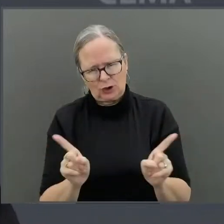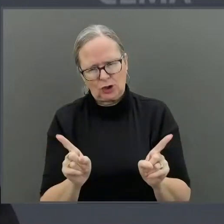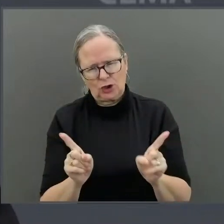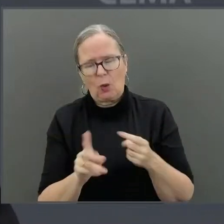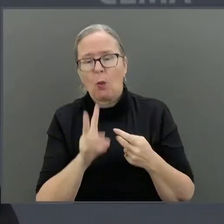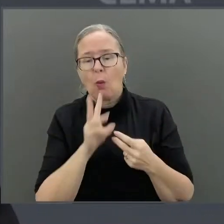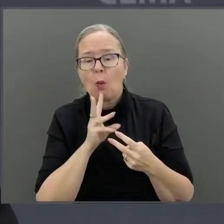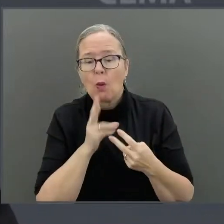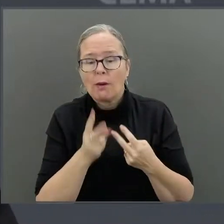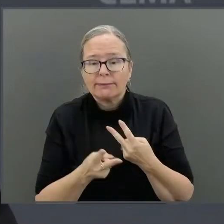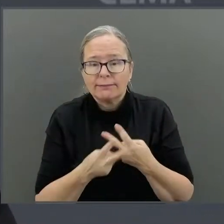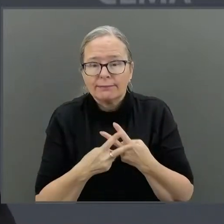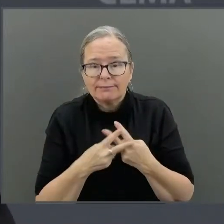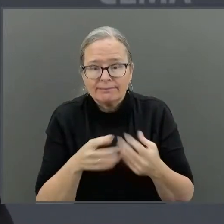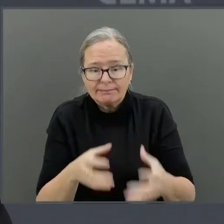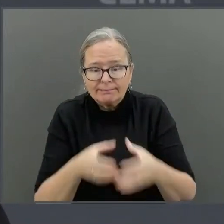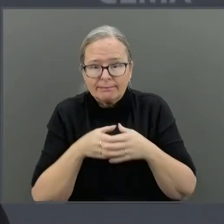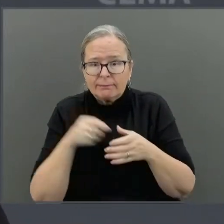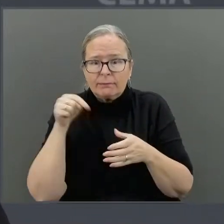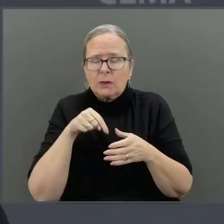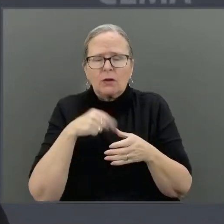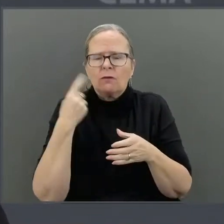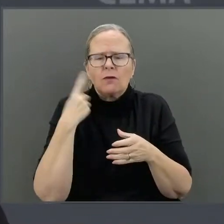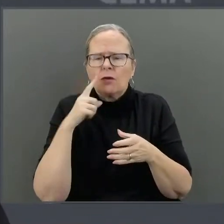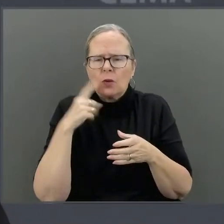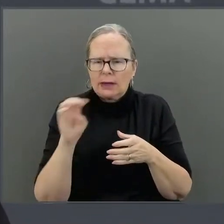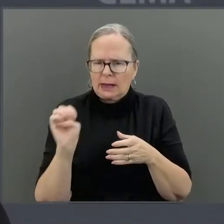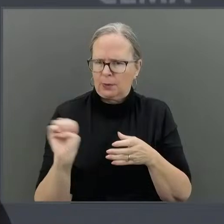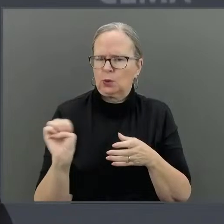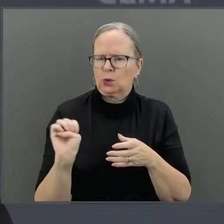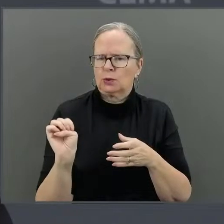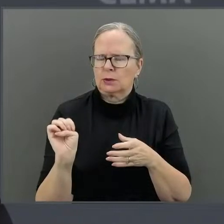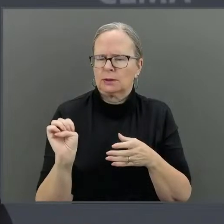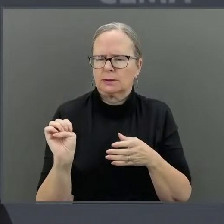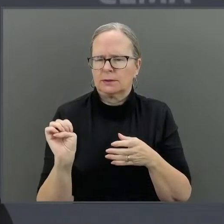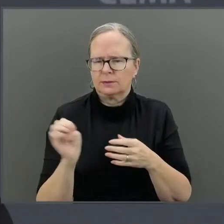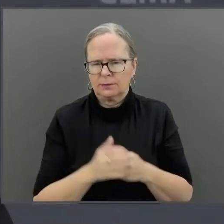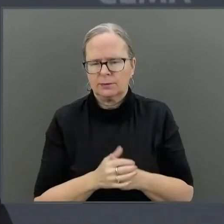has caused concerns for hundreds of children registered in camps starting in the next two